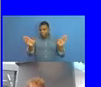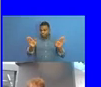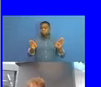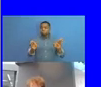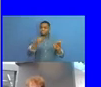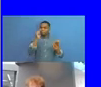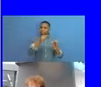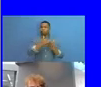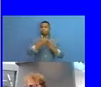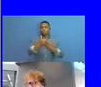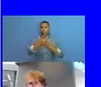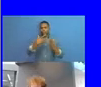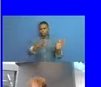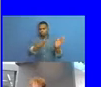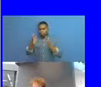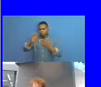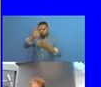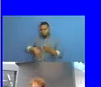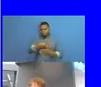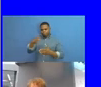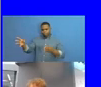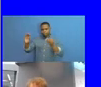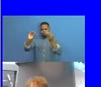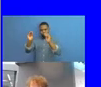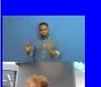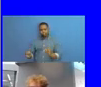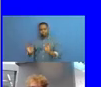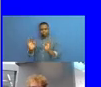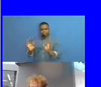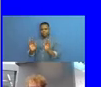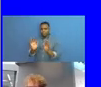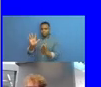who takes notes in the interactive PDF or just on paper.